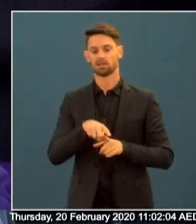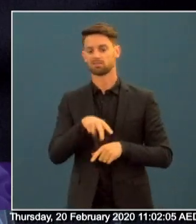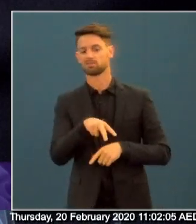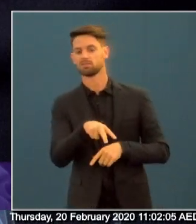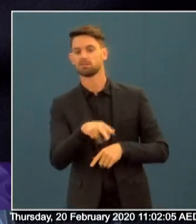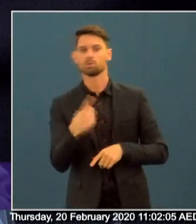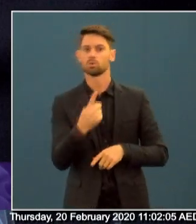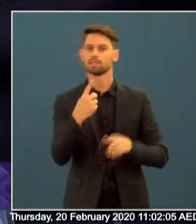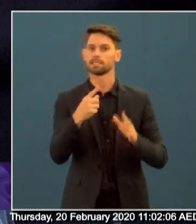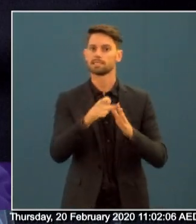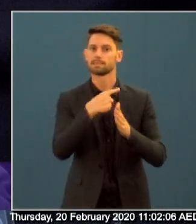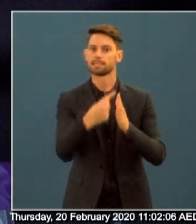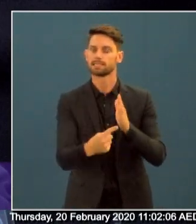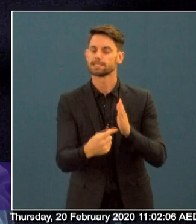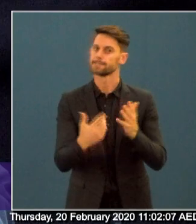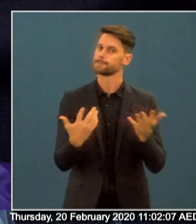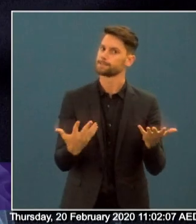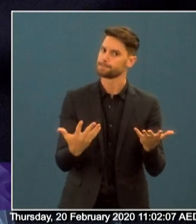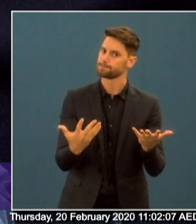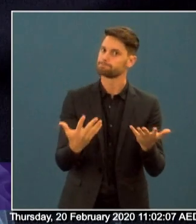that there's an unskilling of the medical workforce